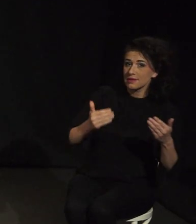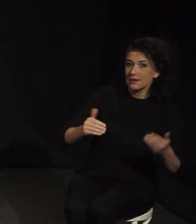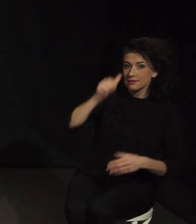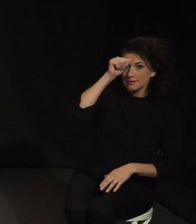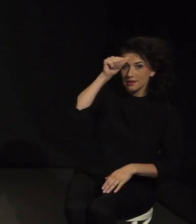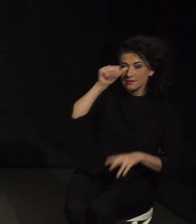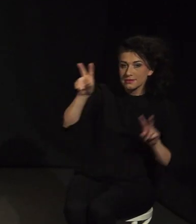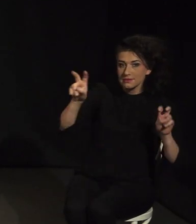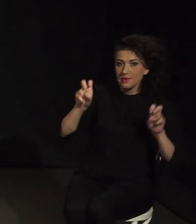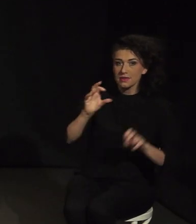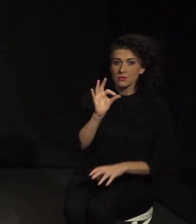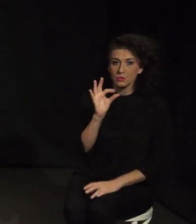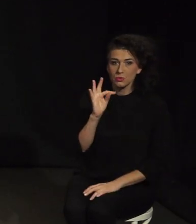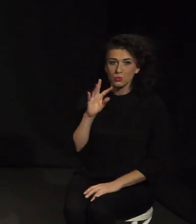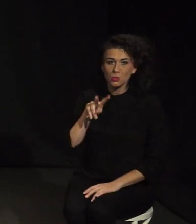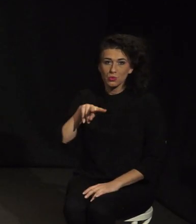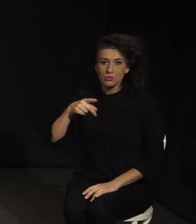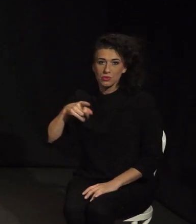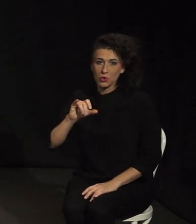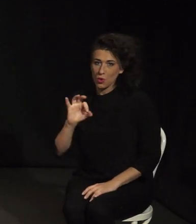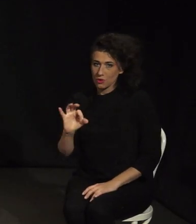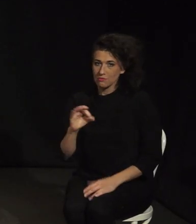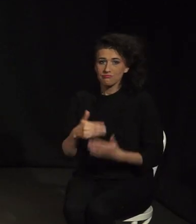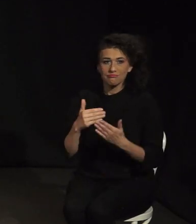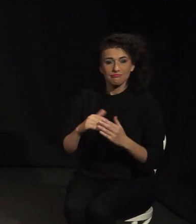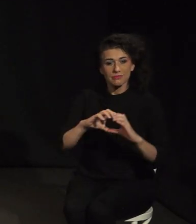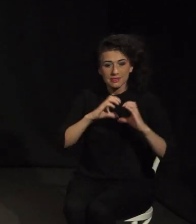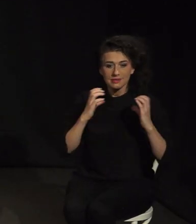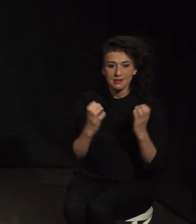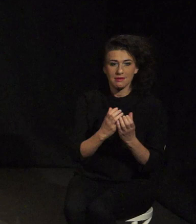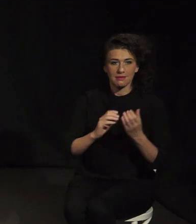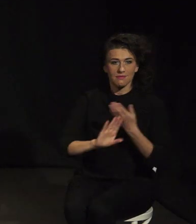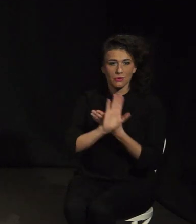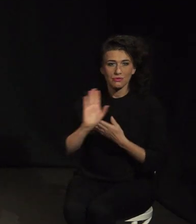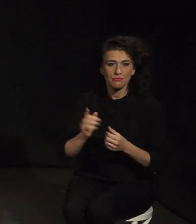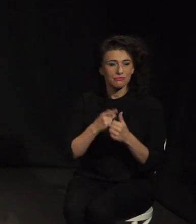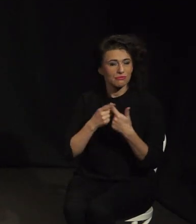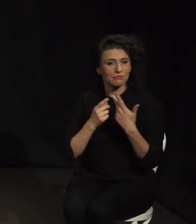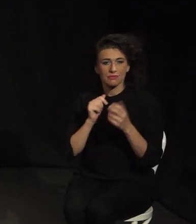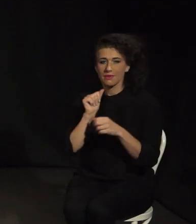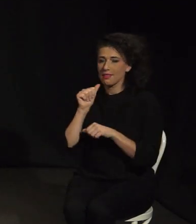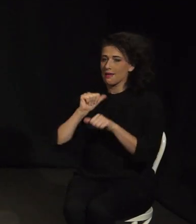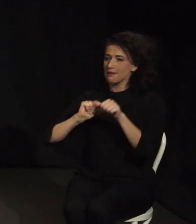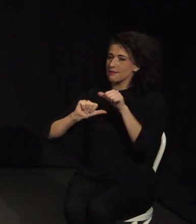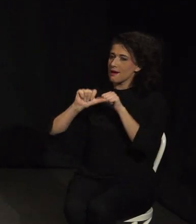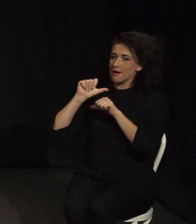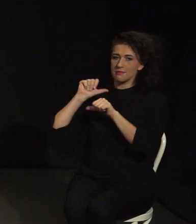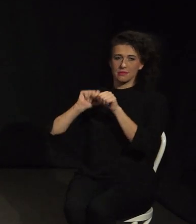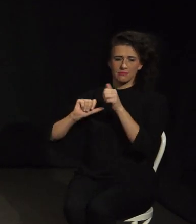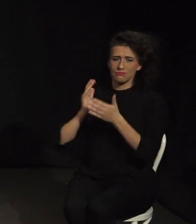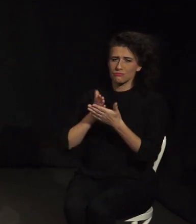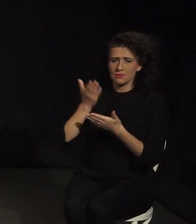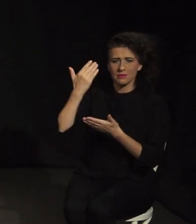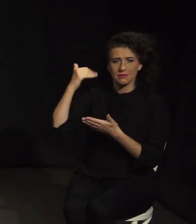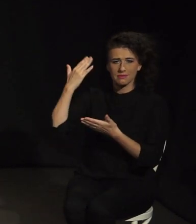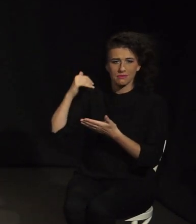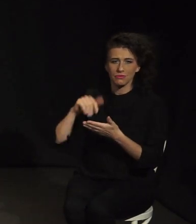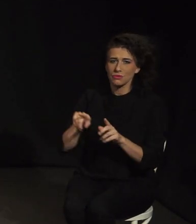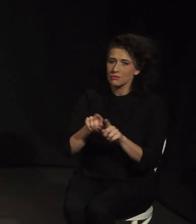and has been associated with this stage for many years. She has worked with the most eminent directors,